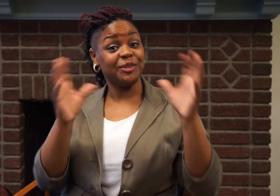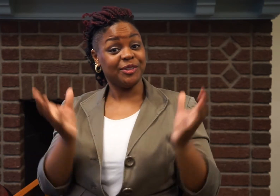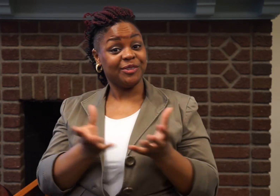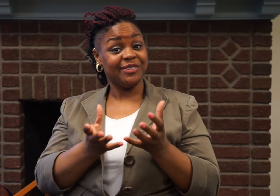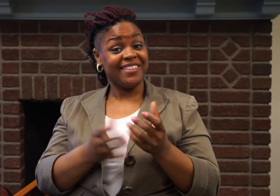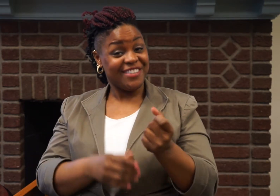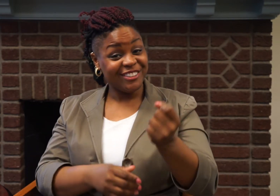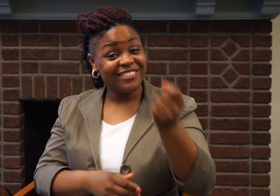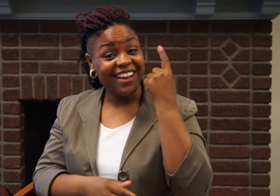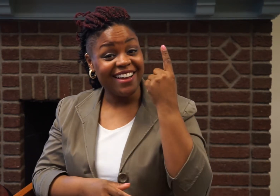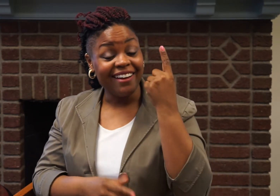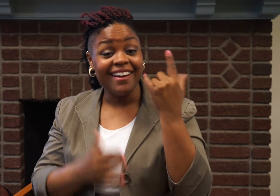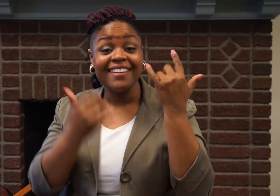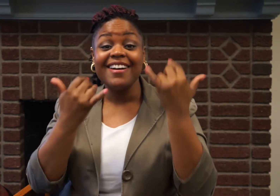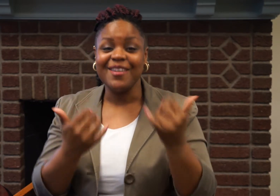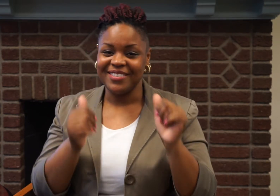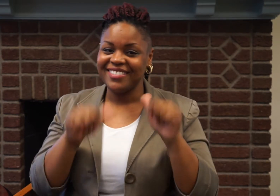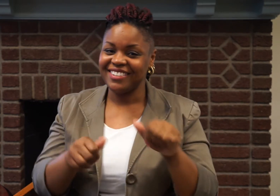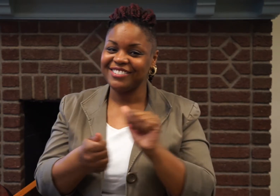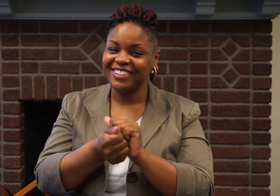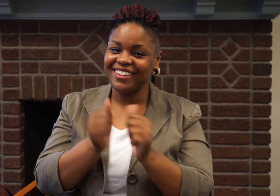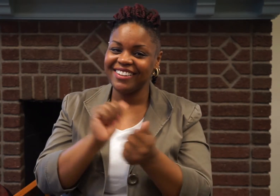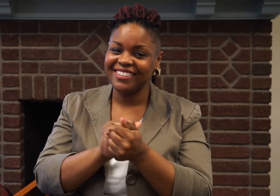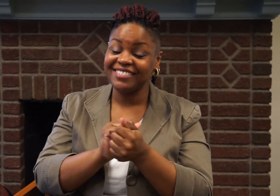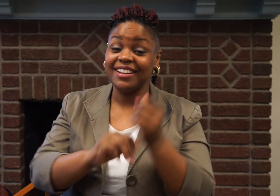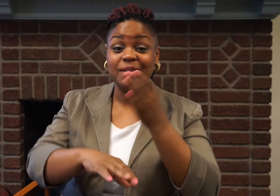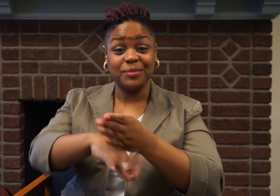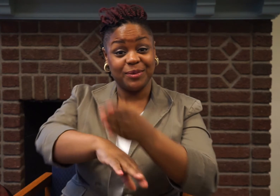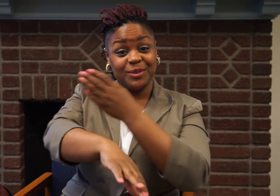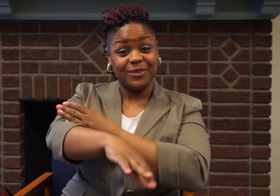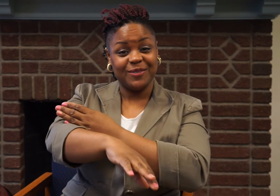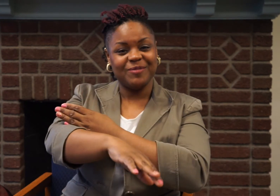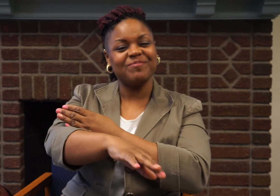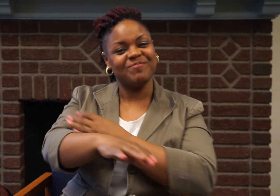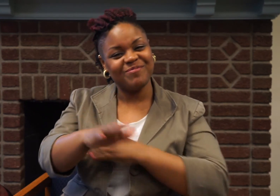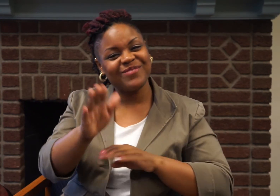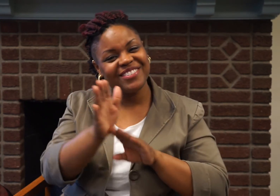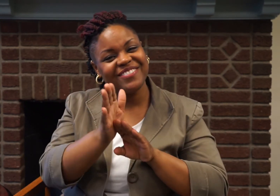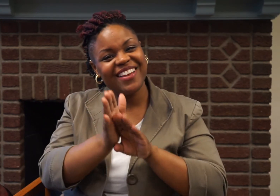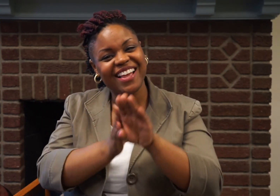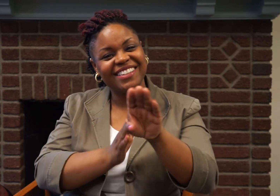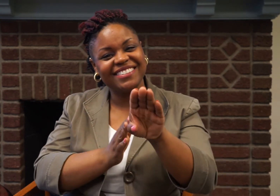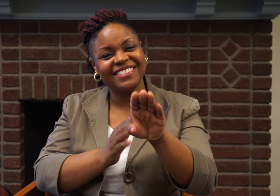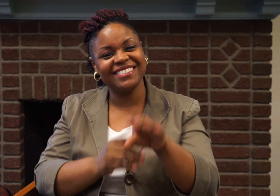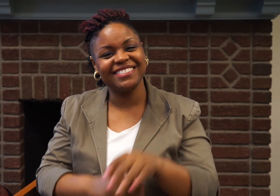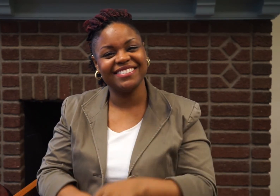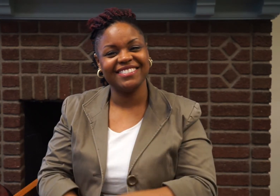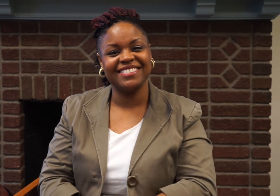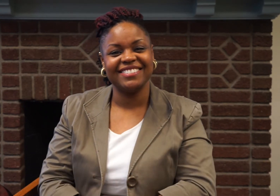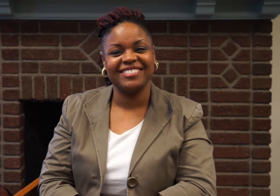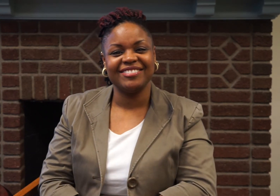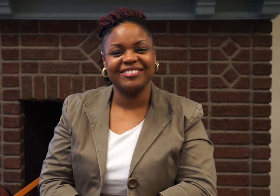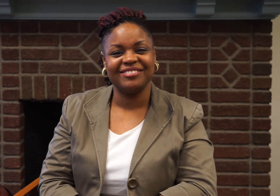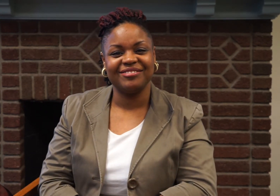Once you understand the world, you can work to change it, to improve it, and to help it rise.